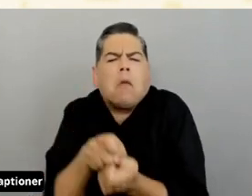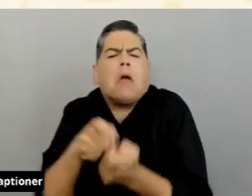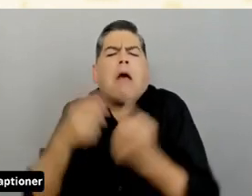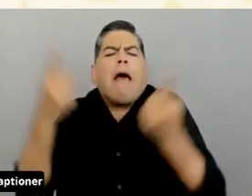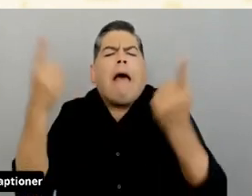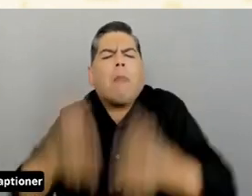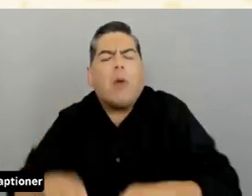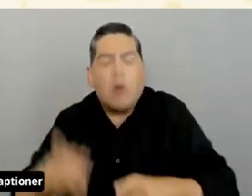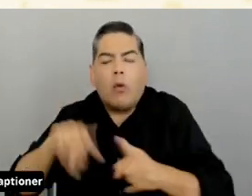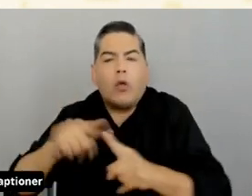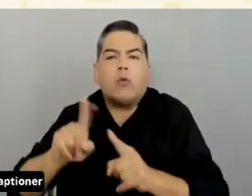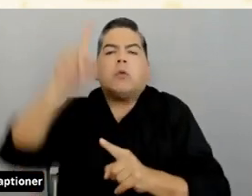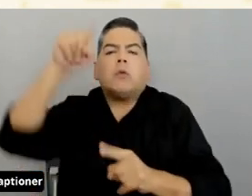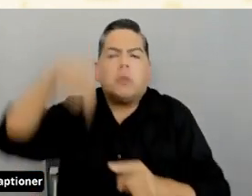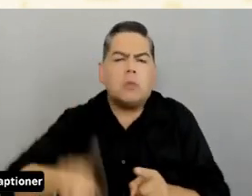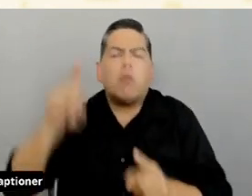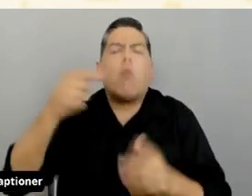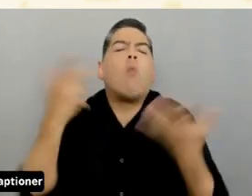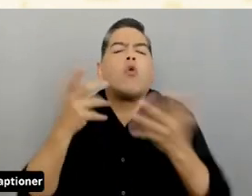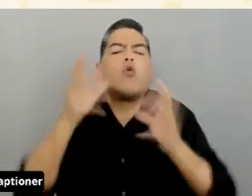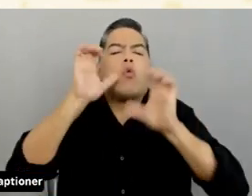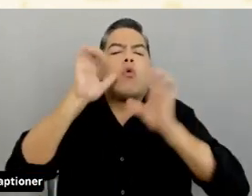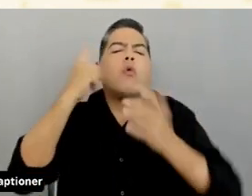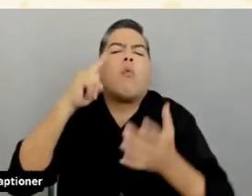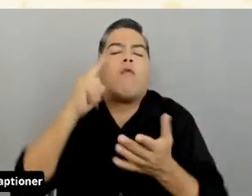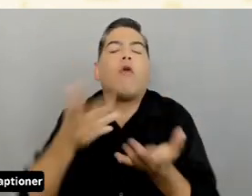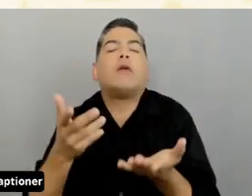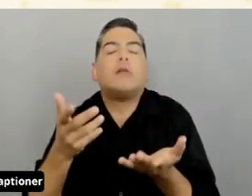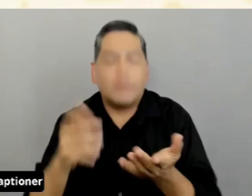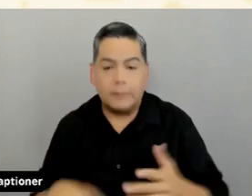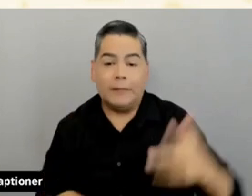with this visualization? Finally, targeted visualization.